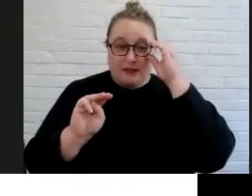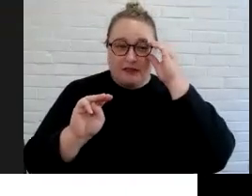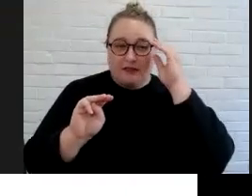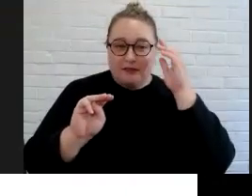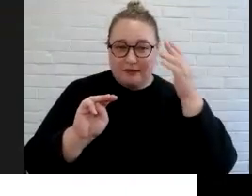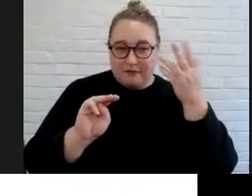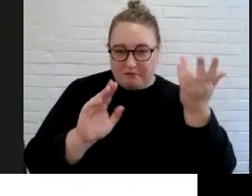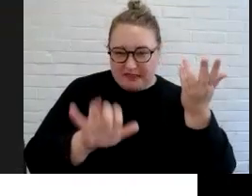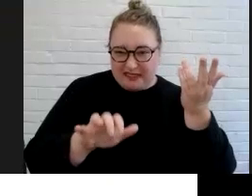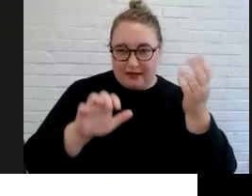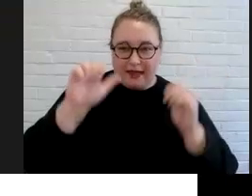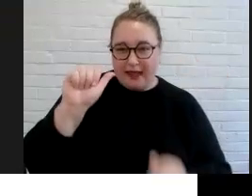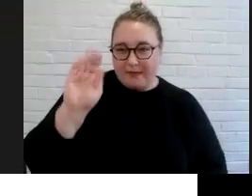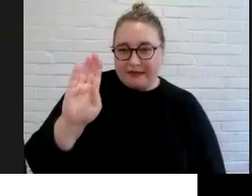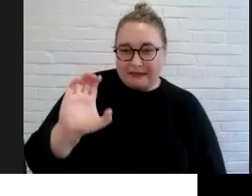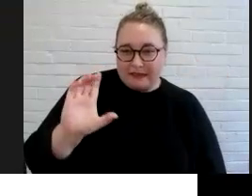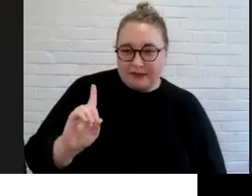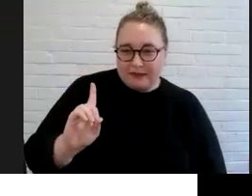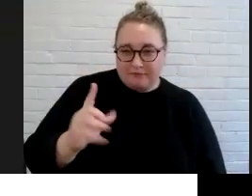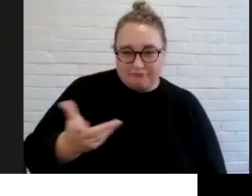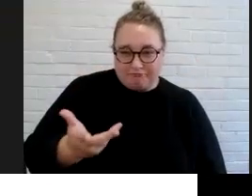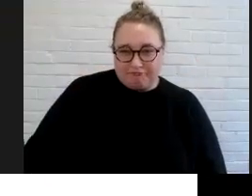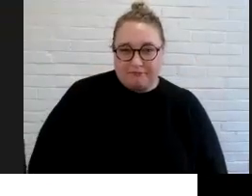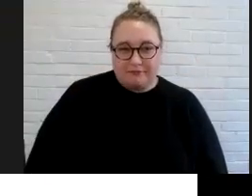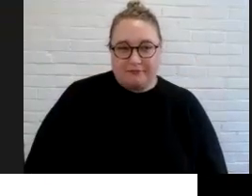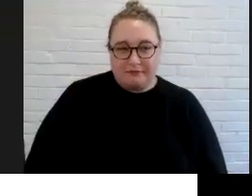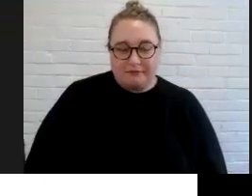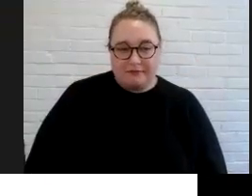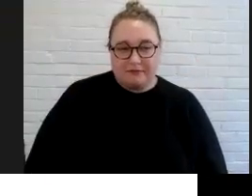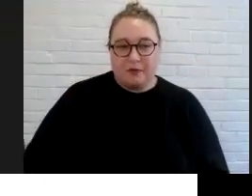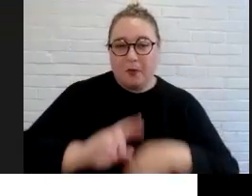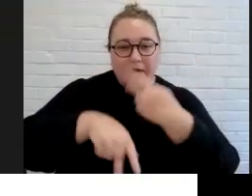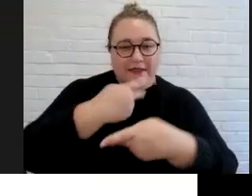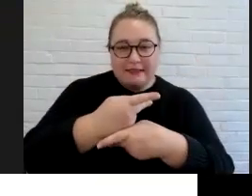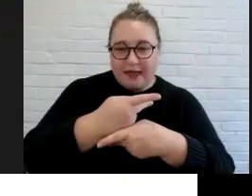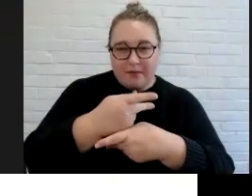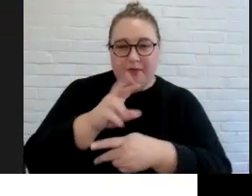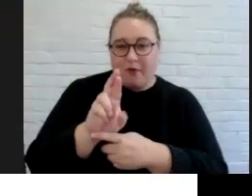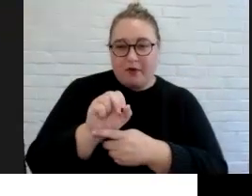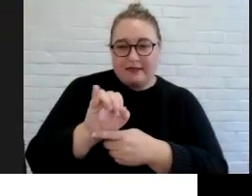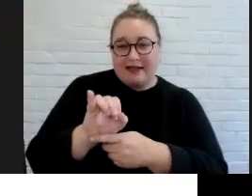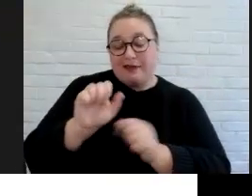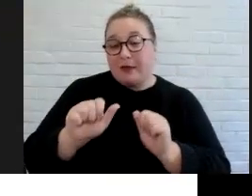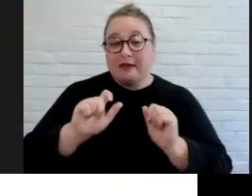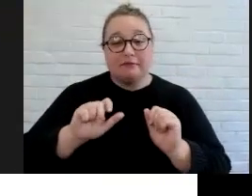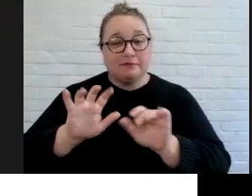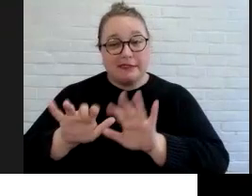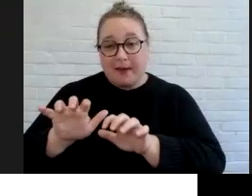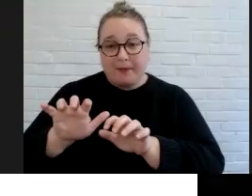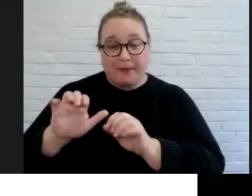Is that an A, B, C or D. And you can just unmute and say it out loud. You can type your answer in the chat.